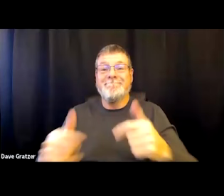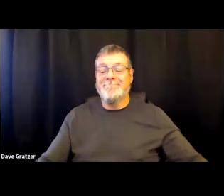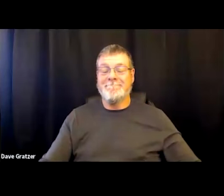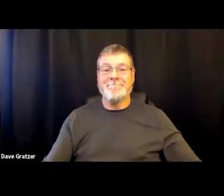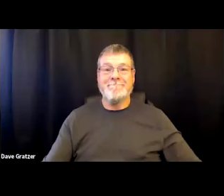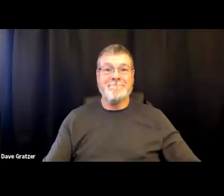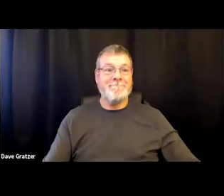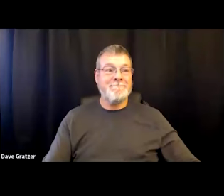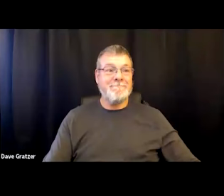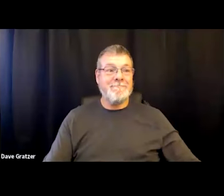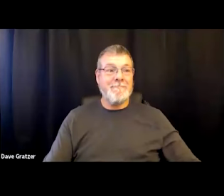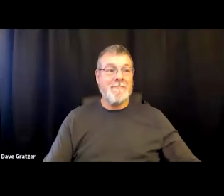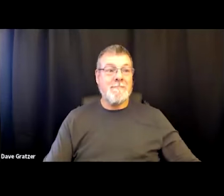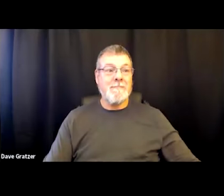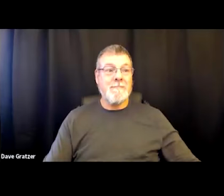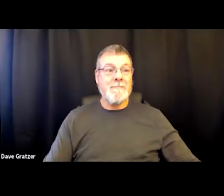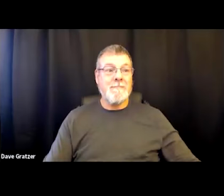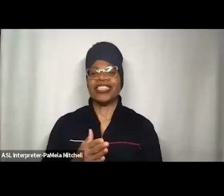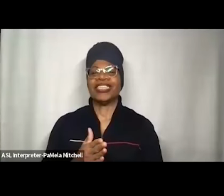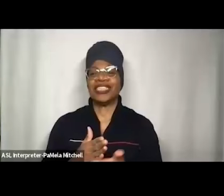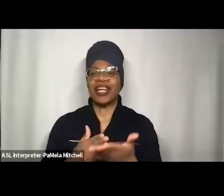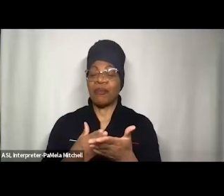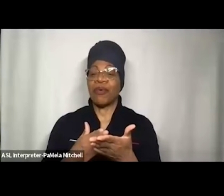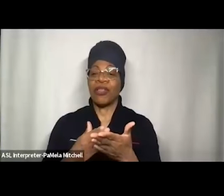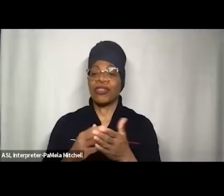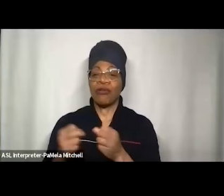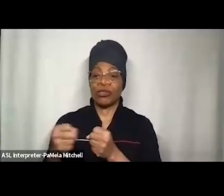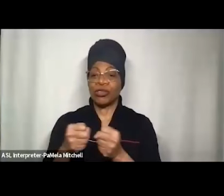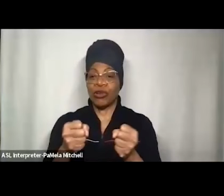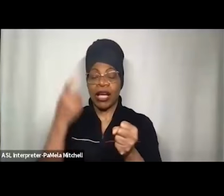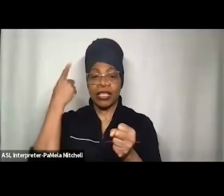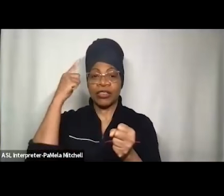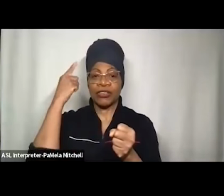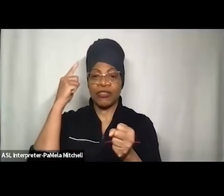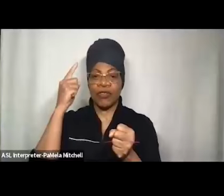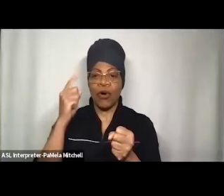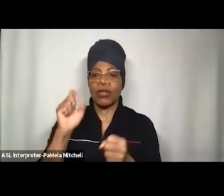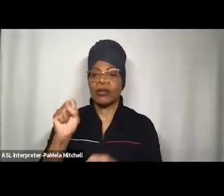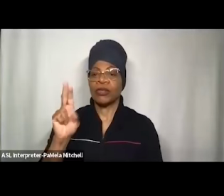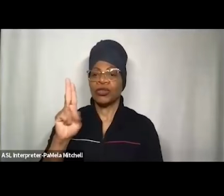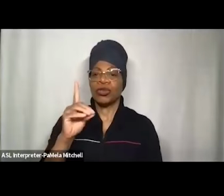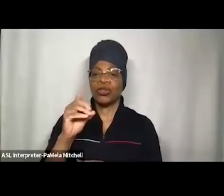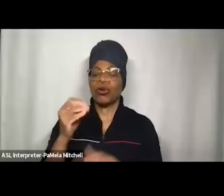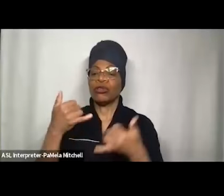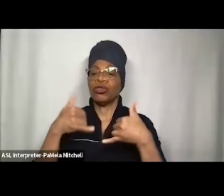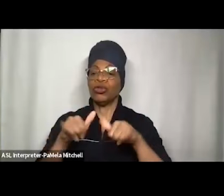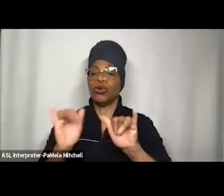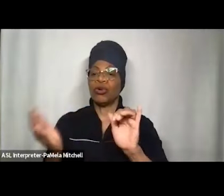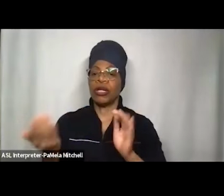Wow, what are some clinical strategies for opioid use disorders during reentry as people migrate into treatment programs